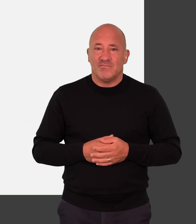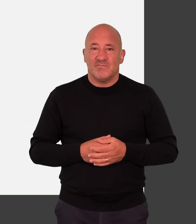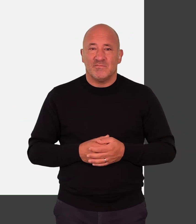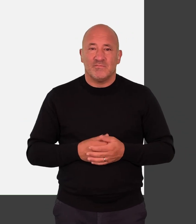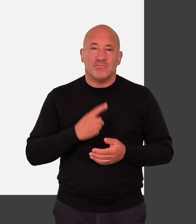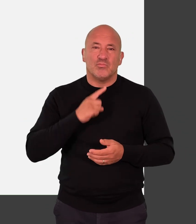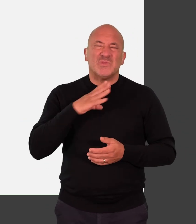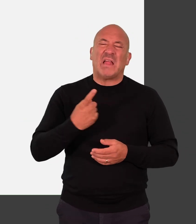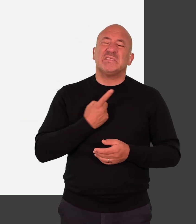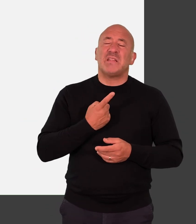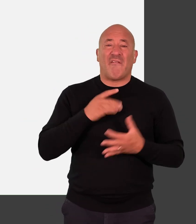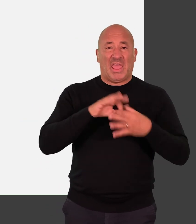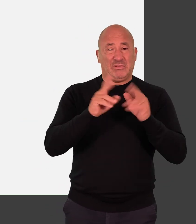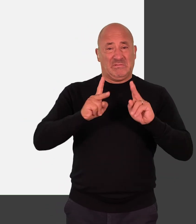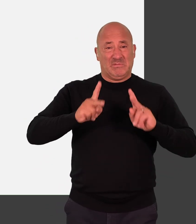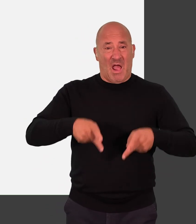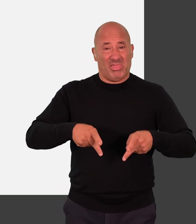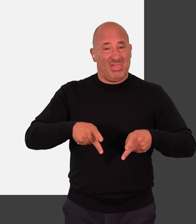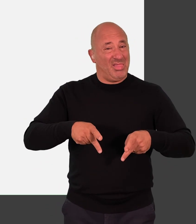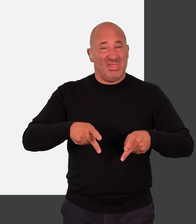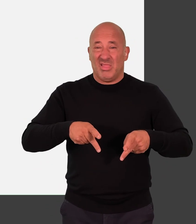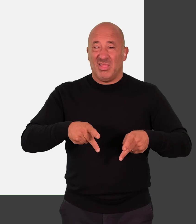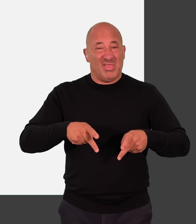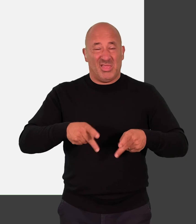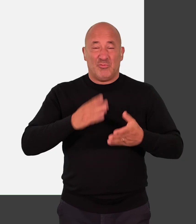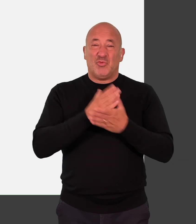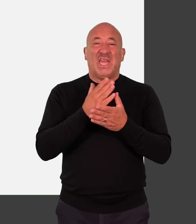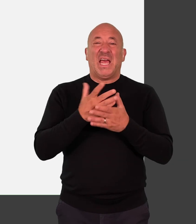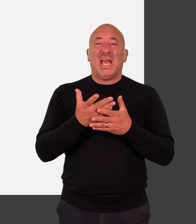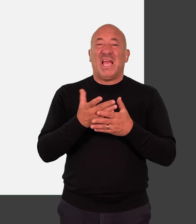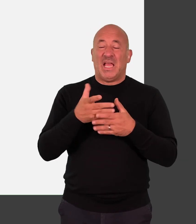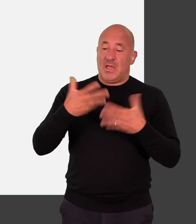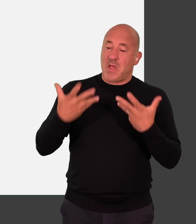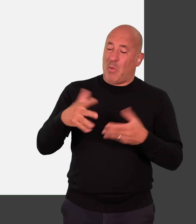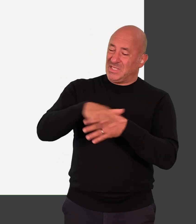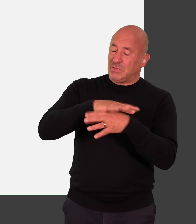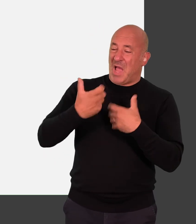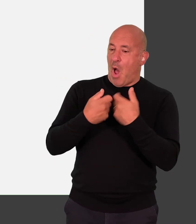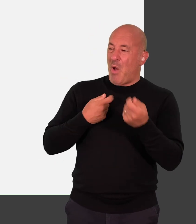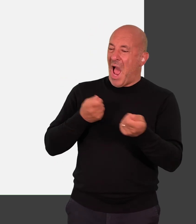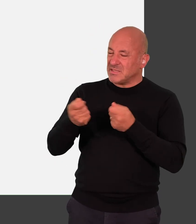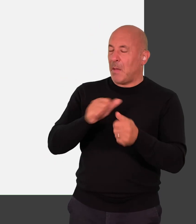Suicide is not about death, except as a means of handling the current situation,